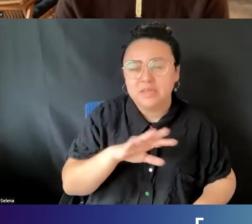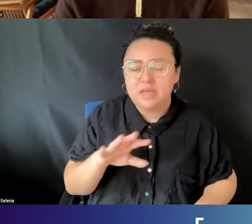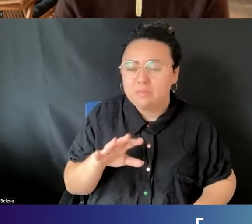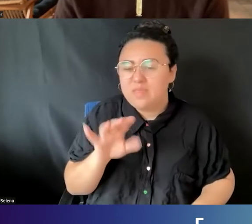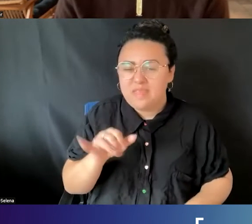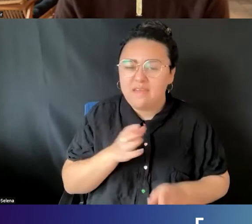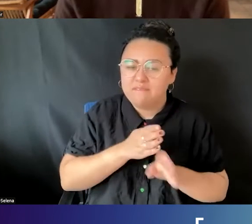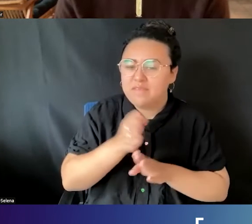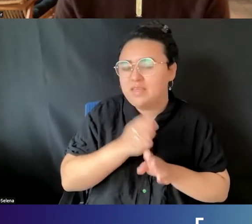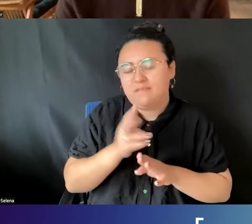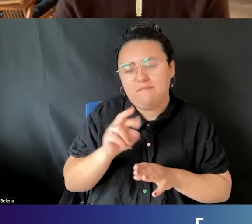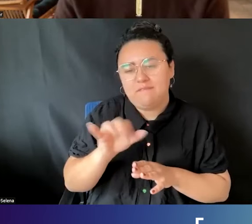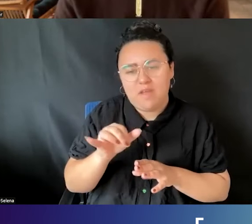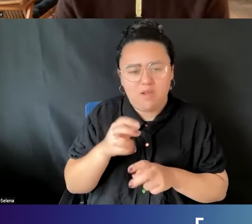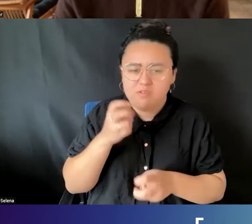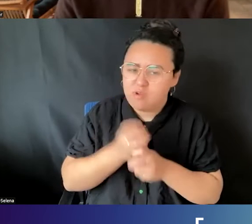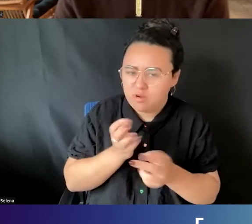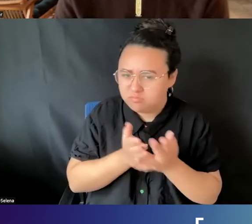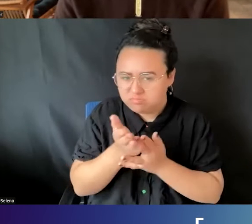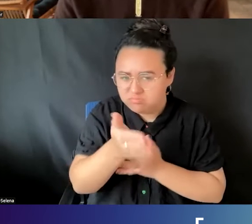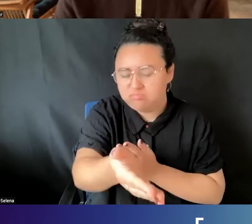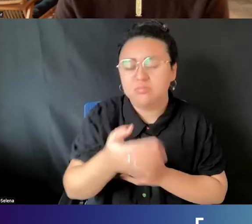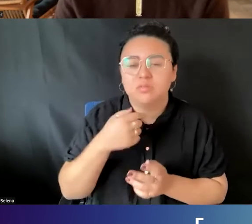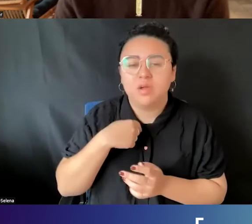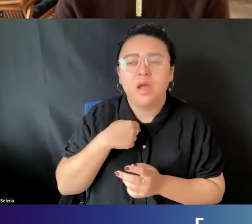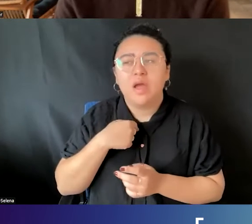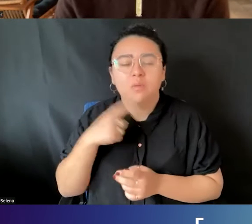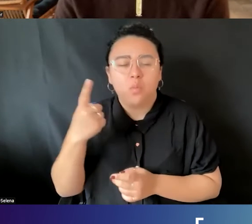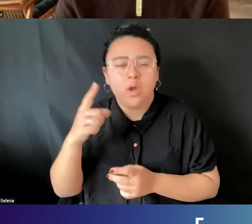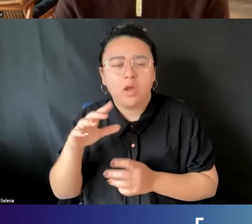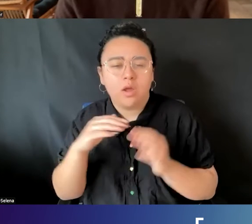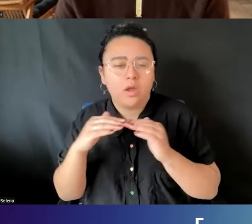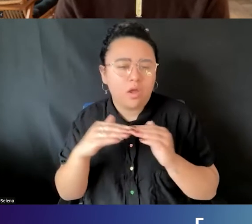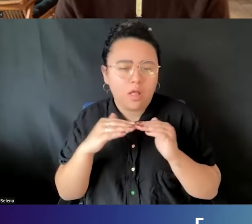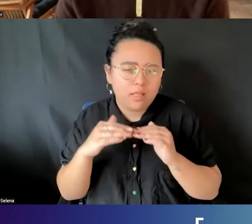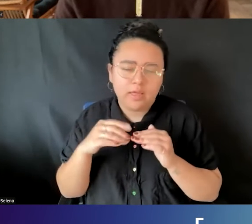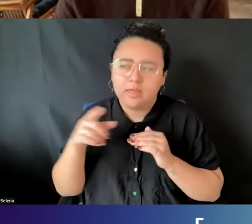that I have also heard bandied about in distribution meetings. Is the word watchable? Right.